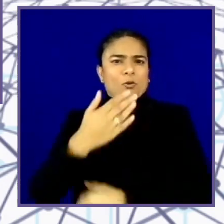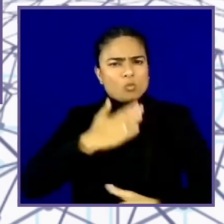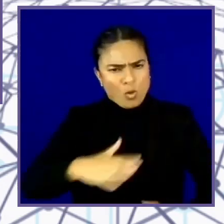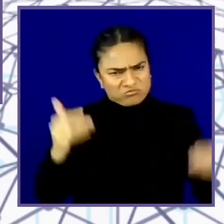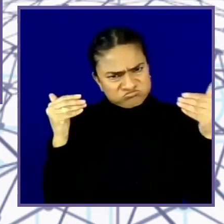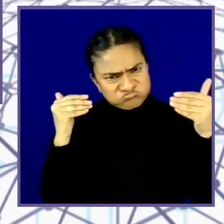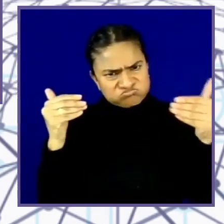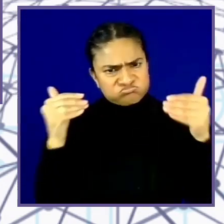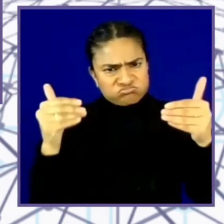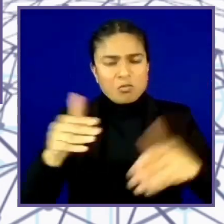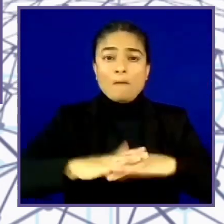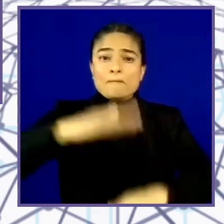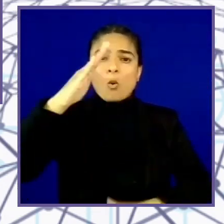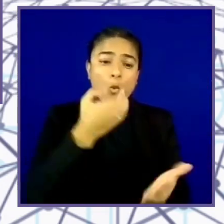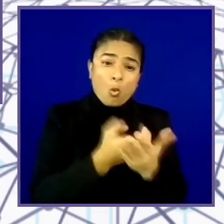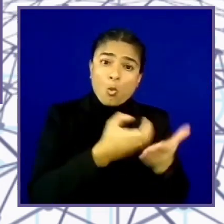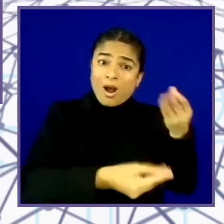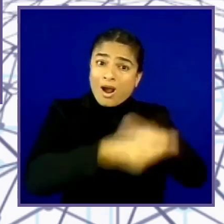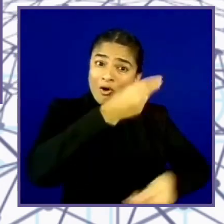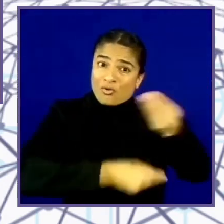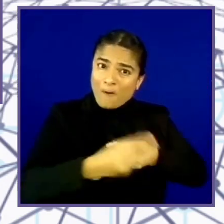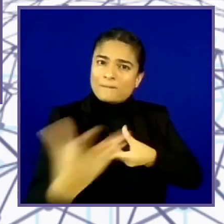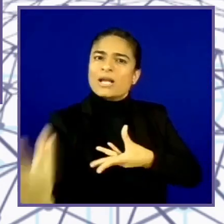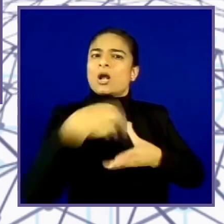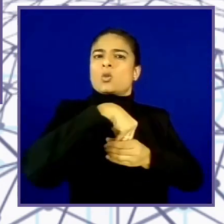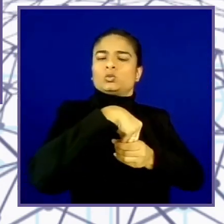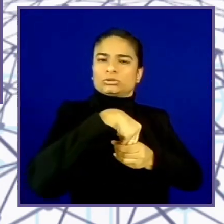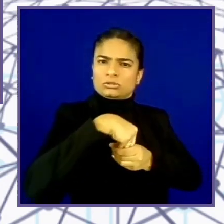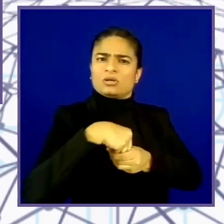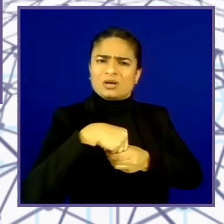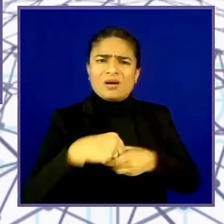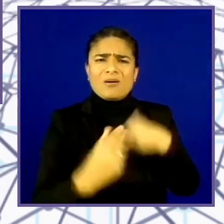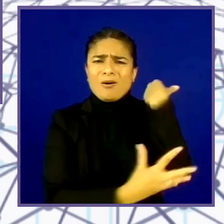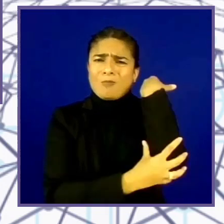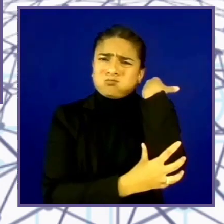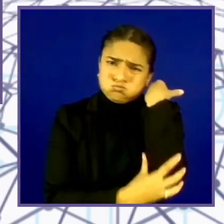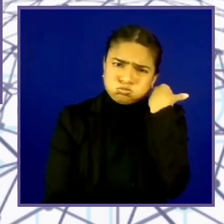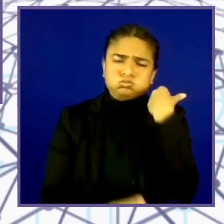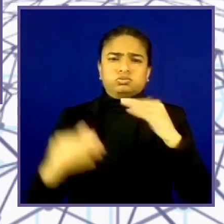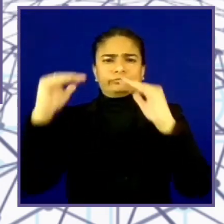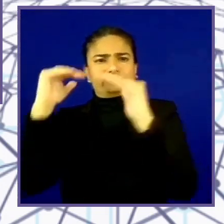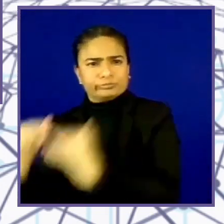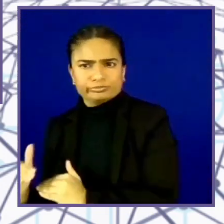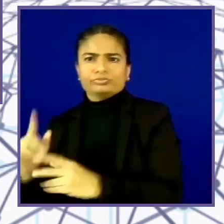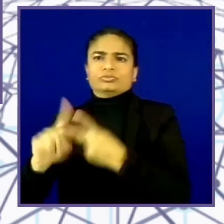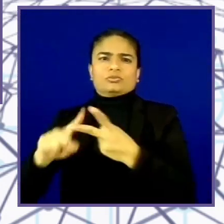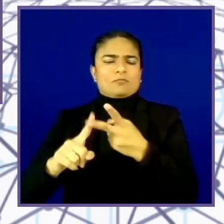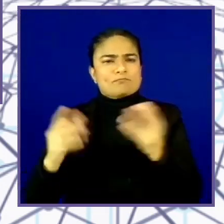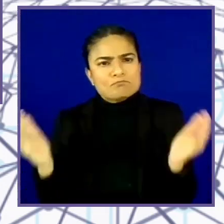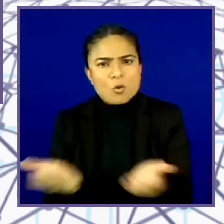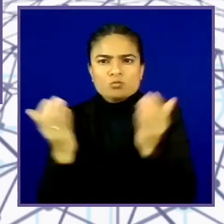of the many industry professionals and groups and sectors that have the opportunity to become